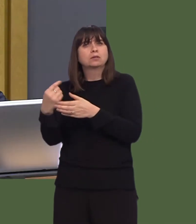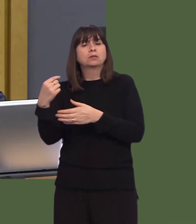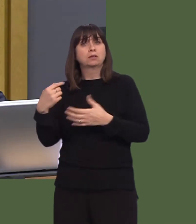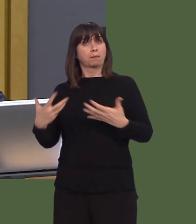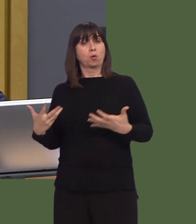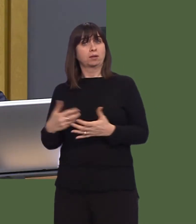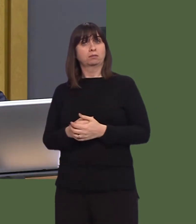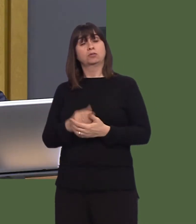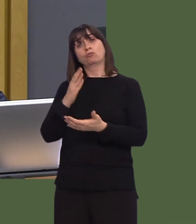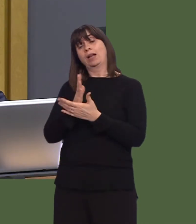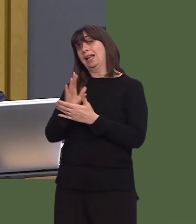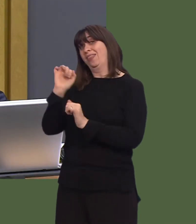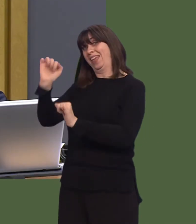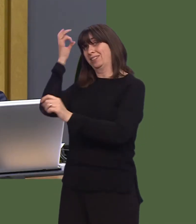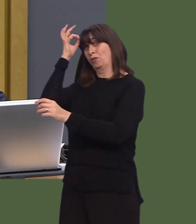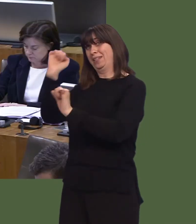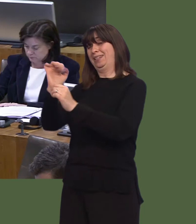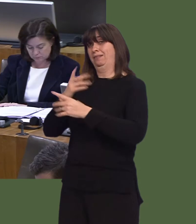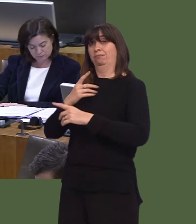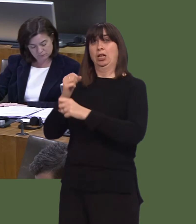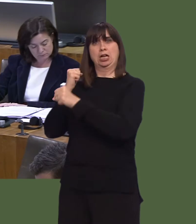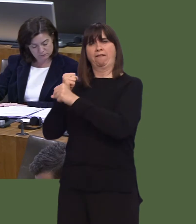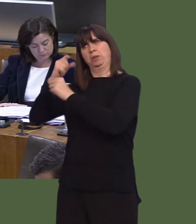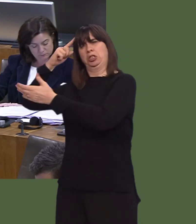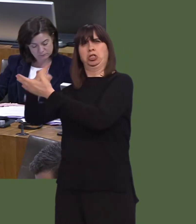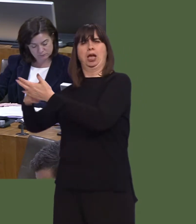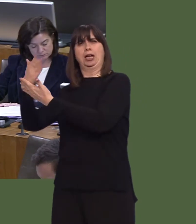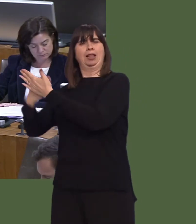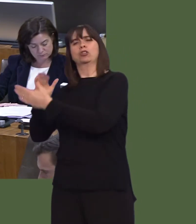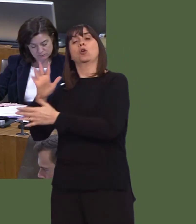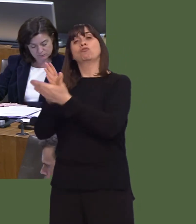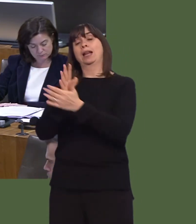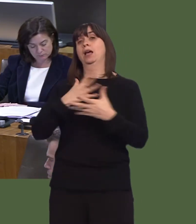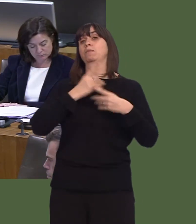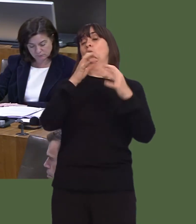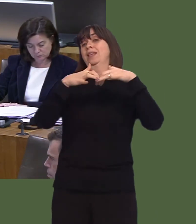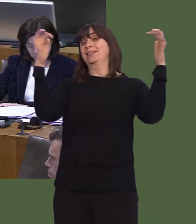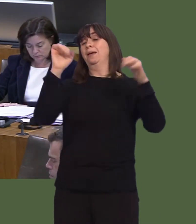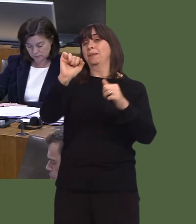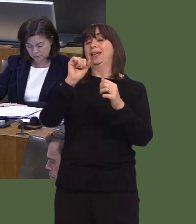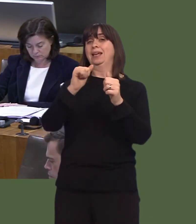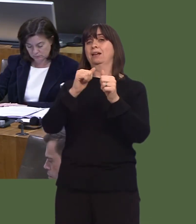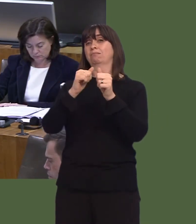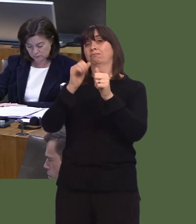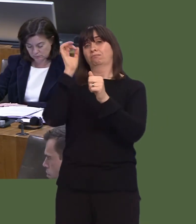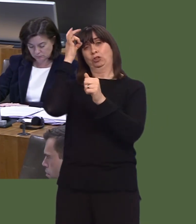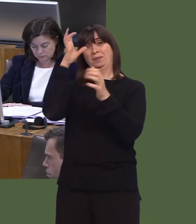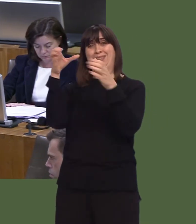That is a matter for the committee itself. It's not right for the Government to introduce legislation such as this. It's a matter for the Assembly, corporately, to consider it, as it has done through the